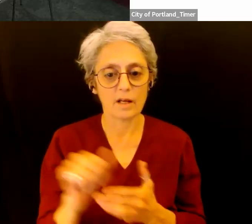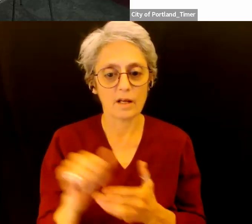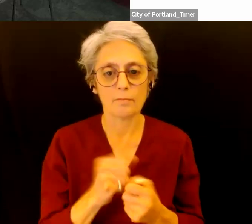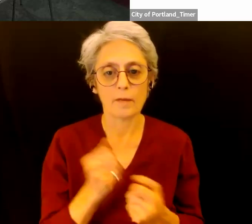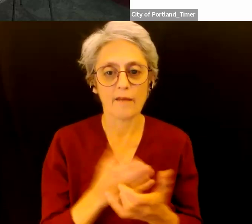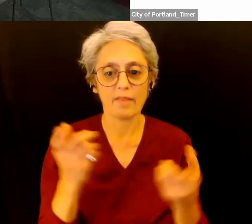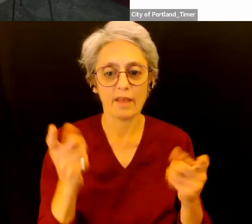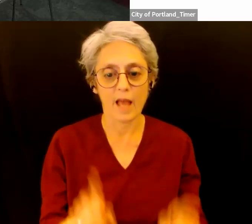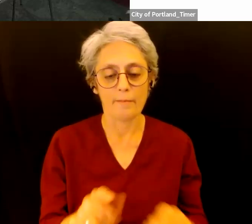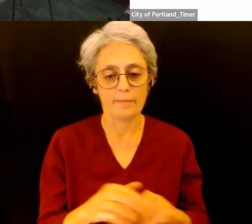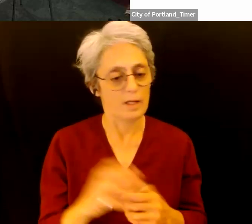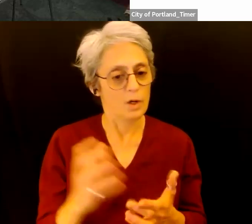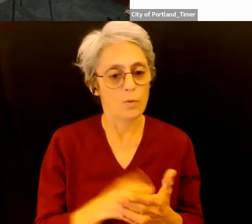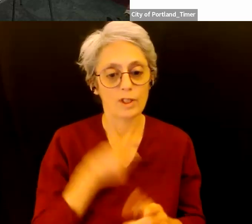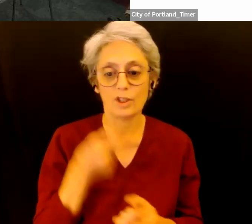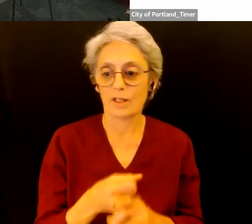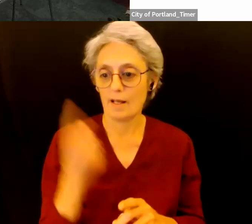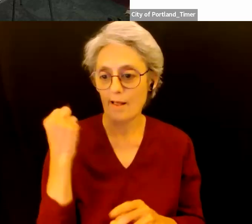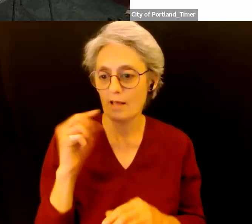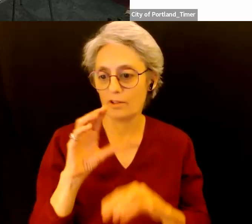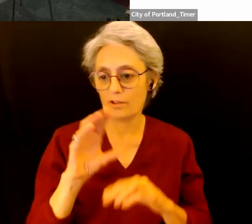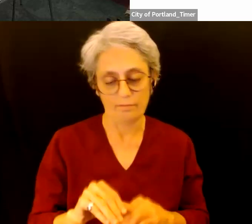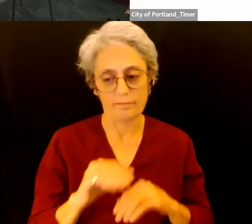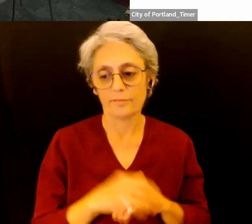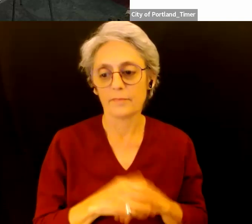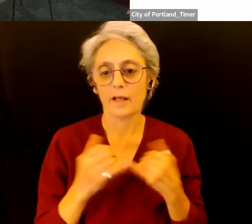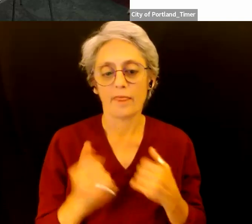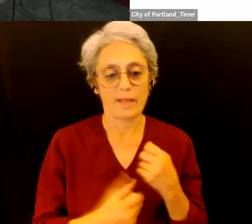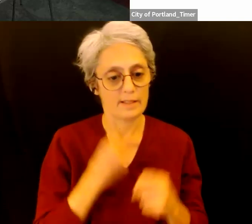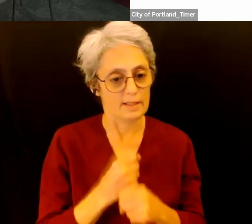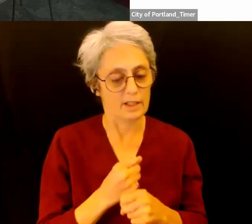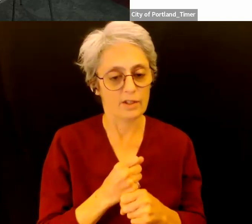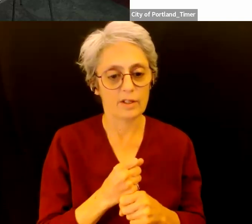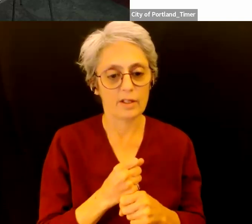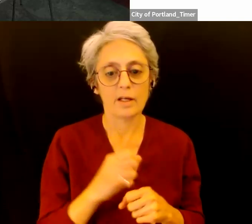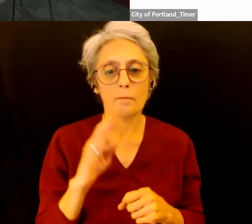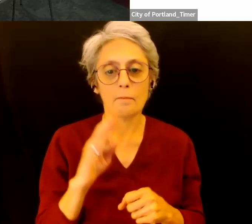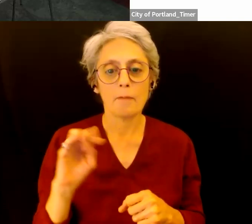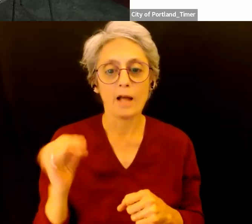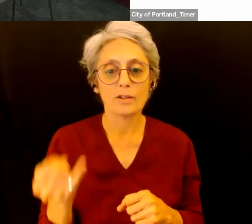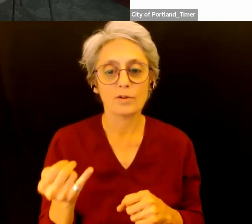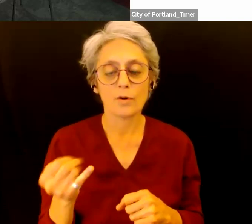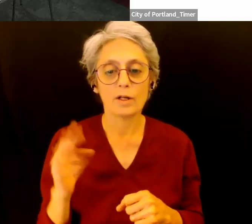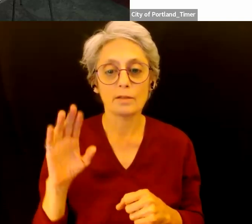So we took the hit last year and now this year in Michael Jordan's budget, we took another 8% hit.